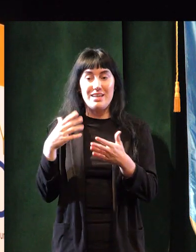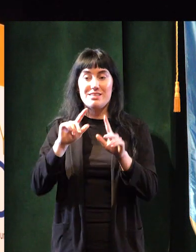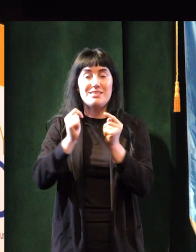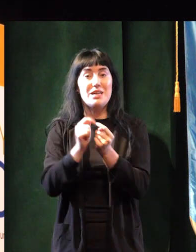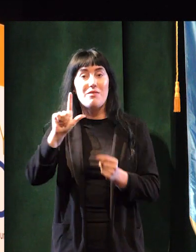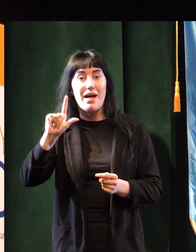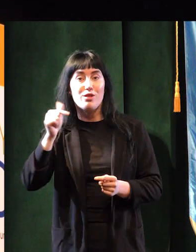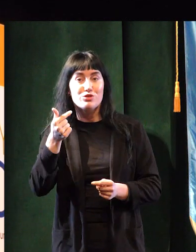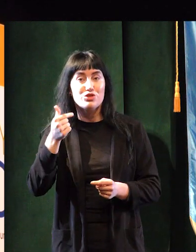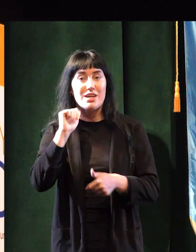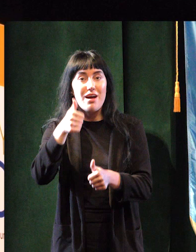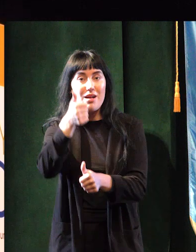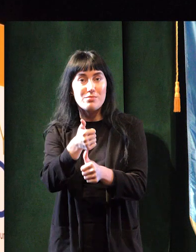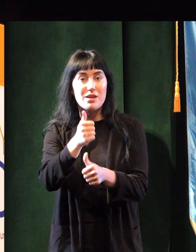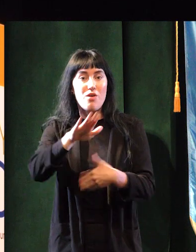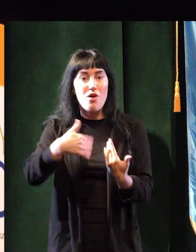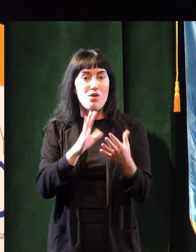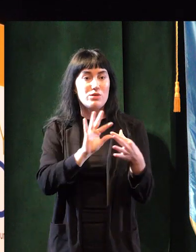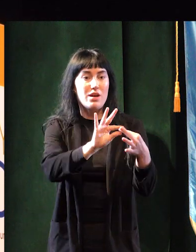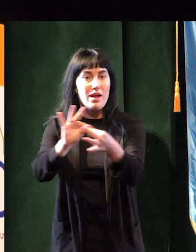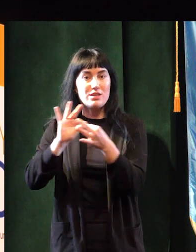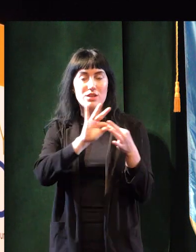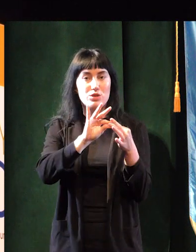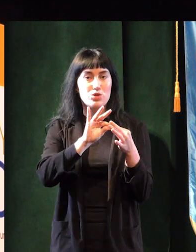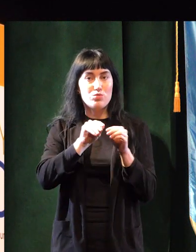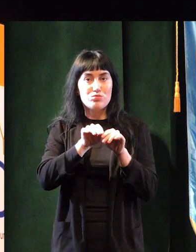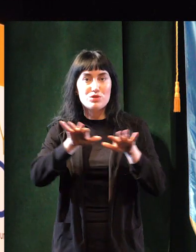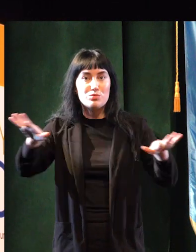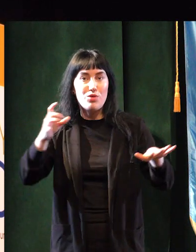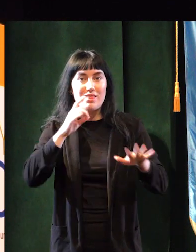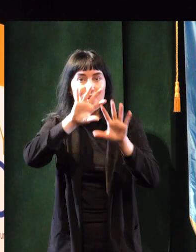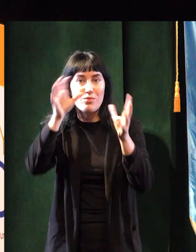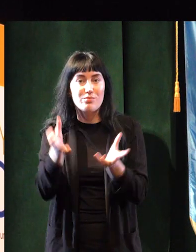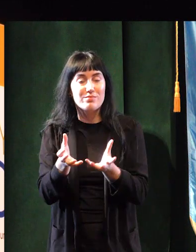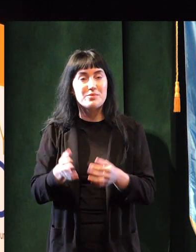alumni all connected in supporting points of light across the world she